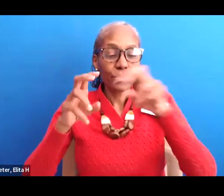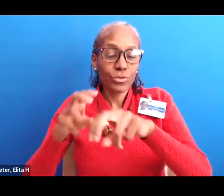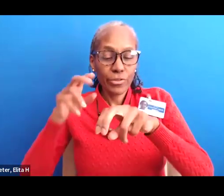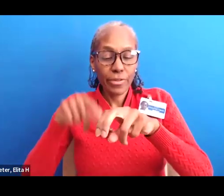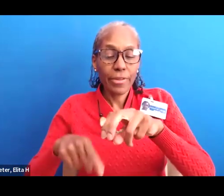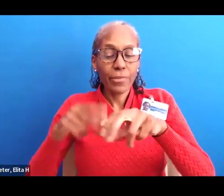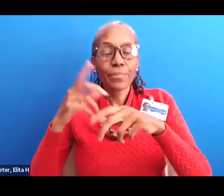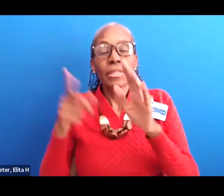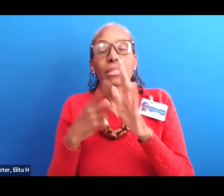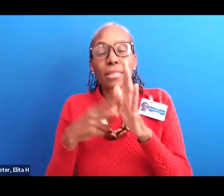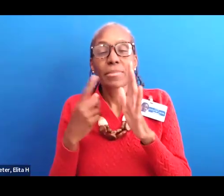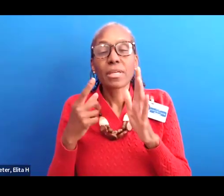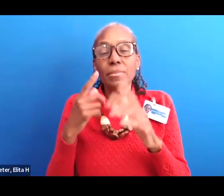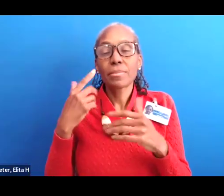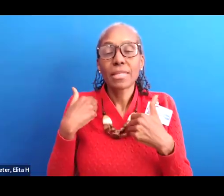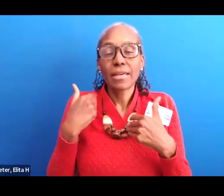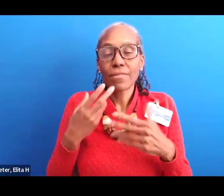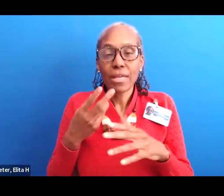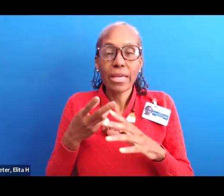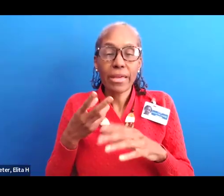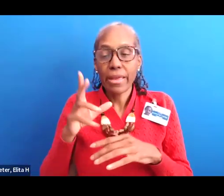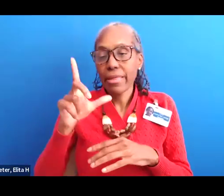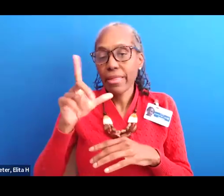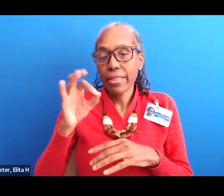Sometimes they will get a Hoyer lift, that's very helpful.